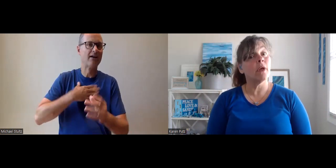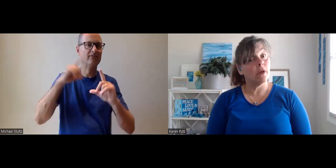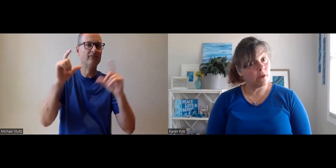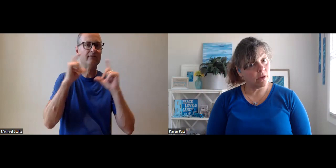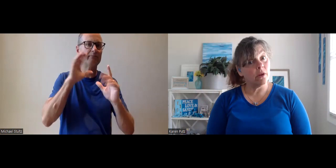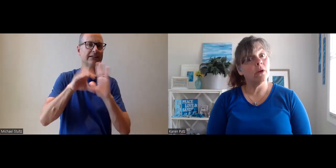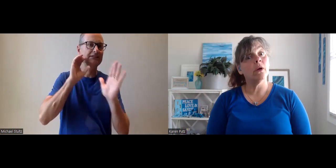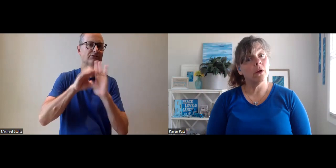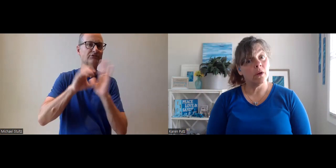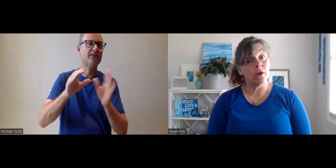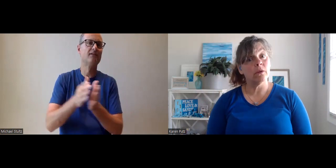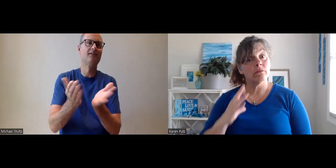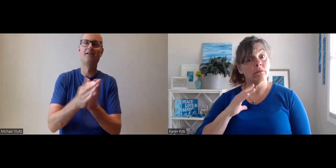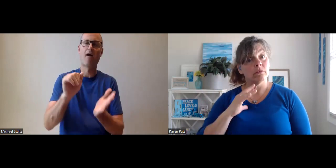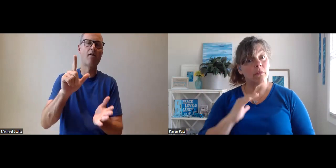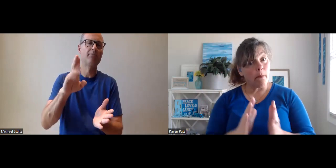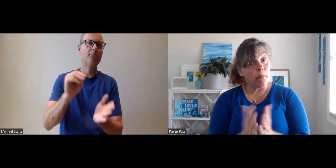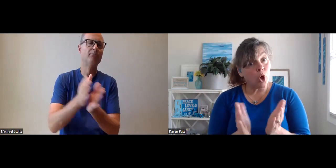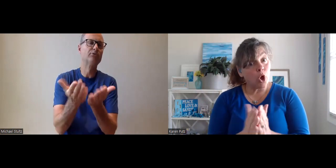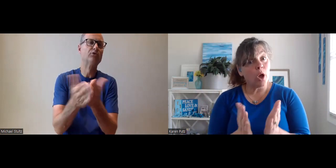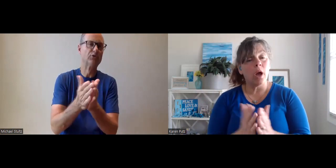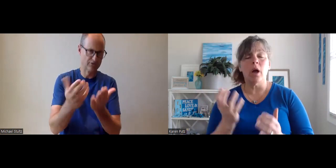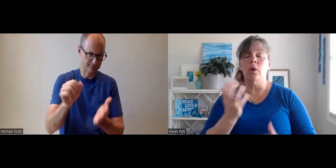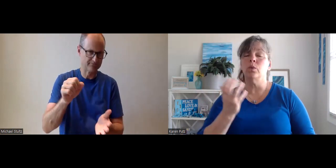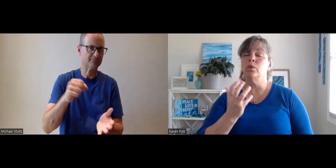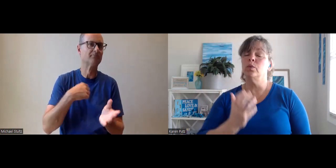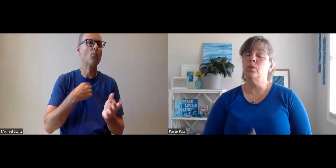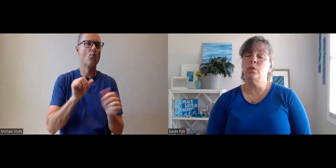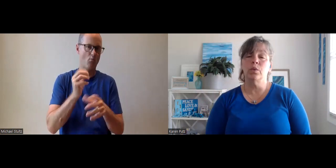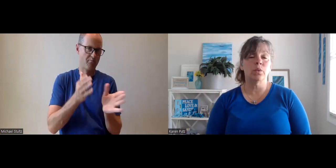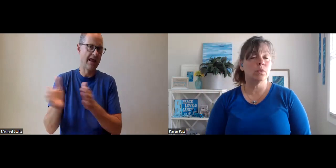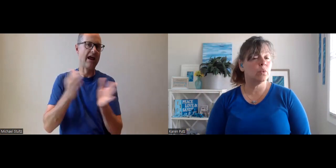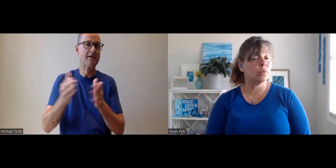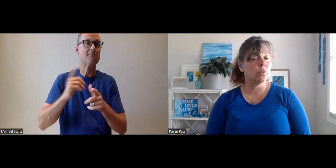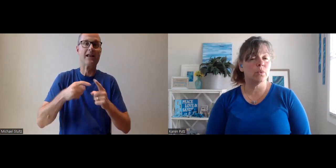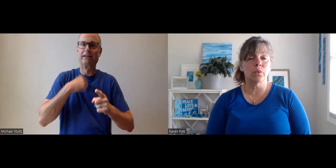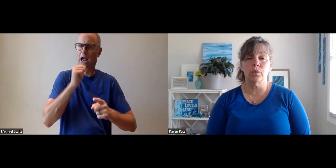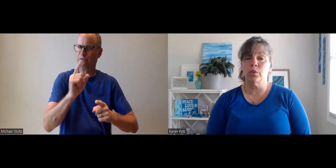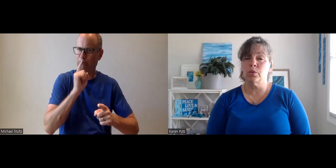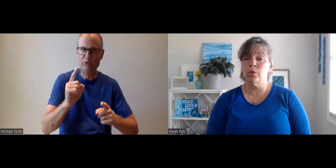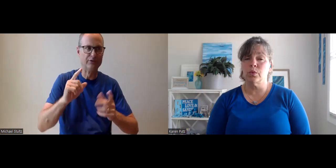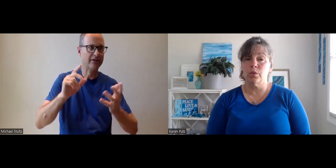Photography? I wanna take pictures of wildlife, like grizzly bears, Bain